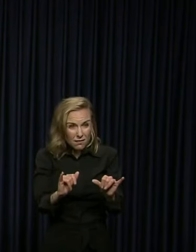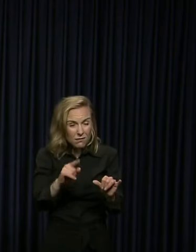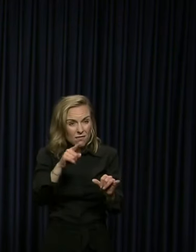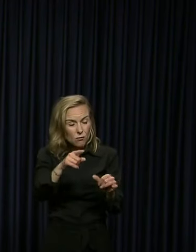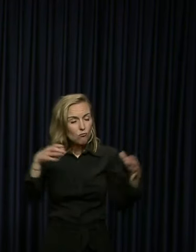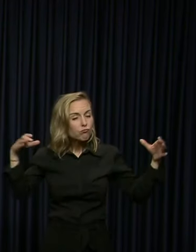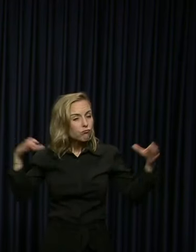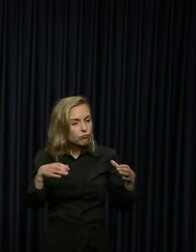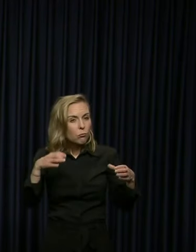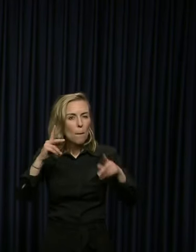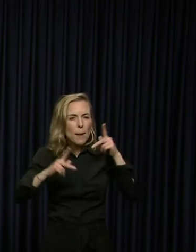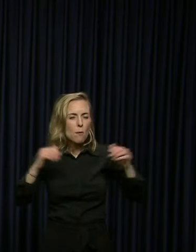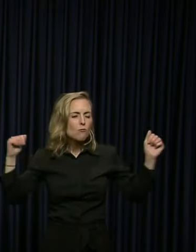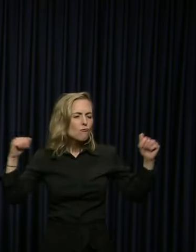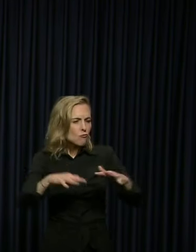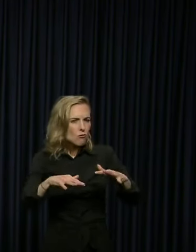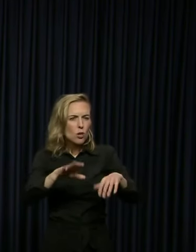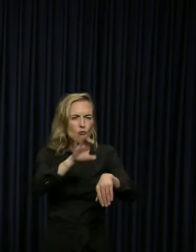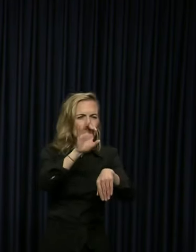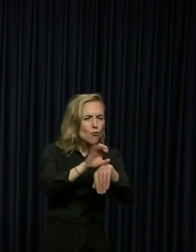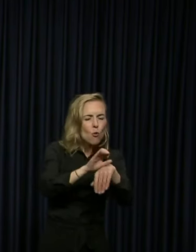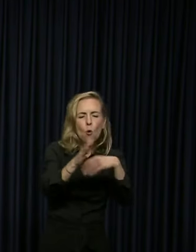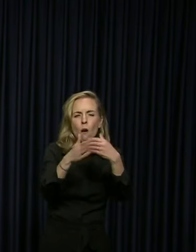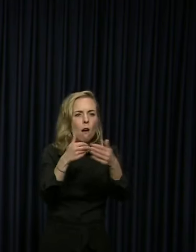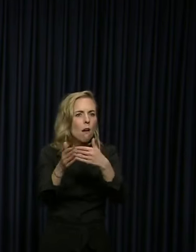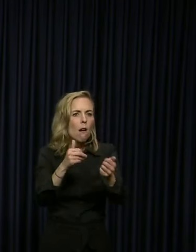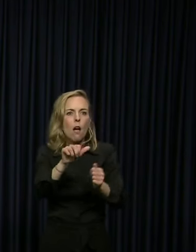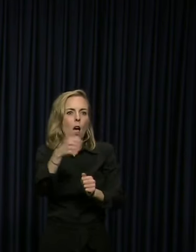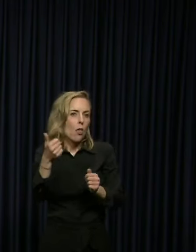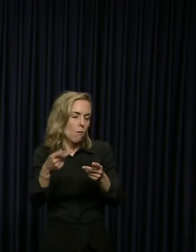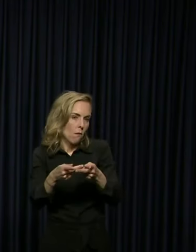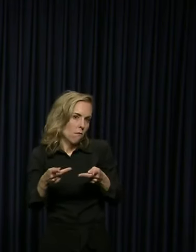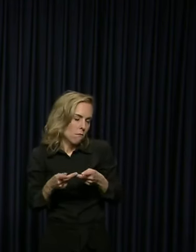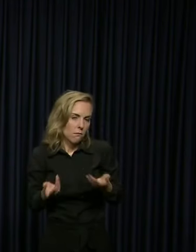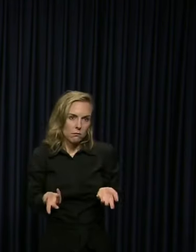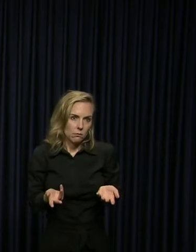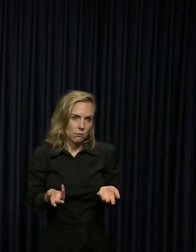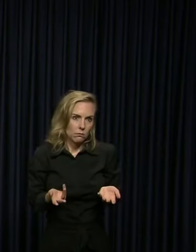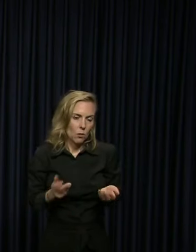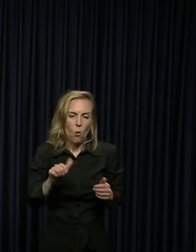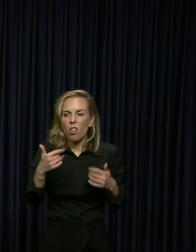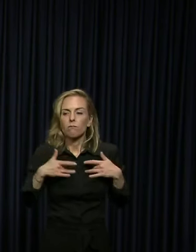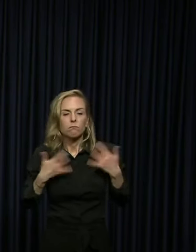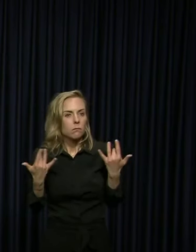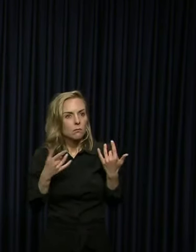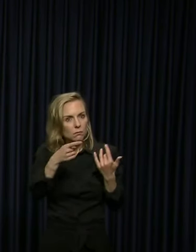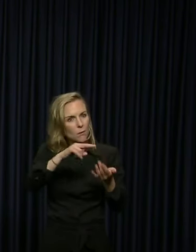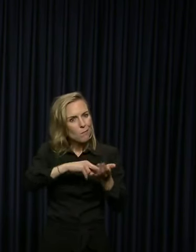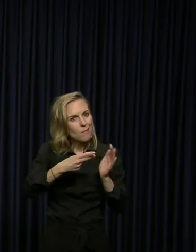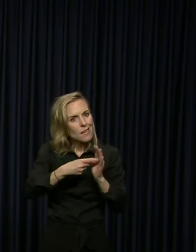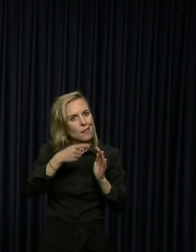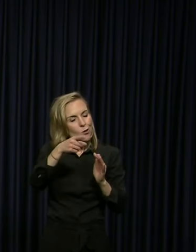CURVE. I'VE SAID THIS NUMEROUS TIMES. MY CHURCH SIN CREDIBLY IMPORTANT TO ME. MY FAITH IS INCREDIBLY IMPORTANT